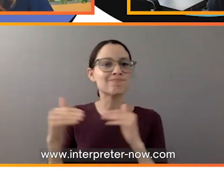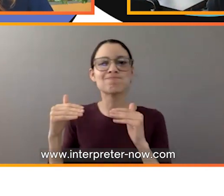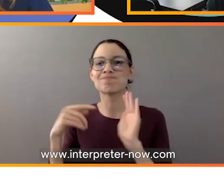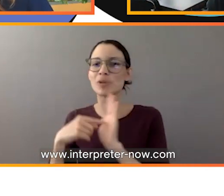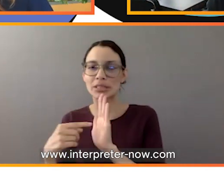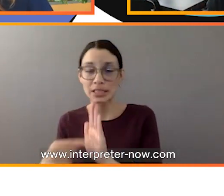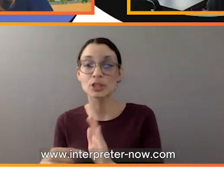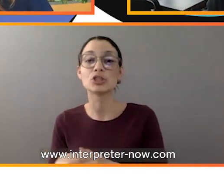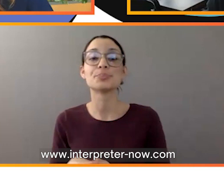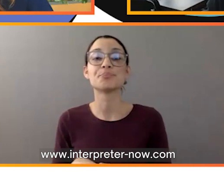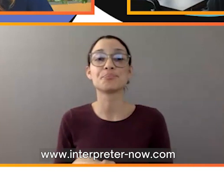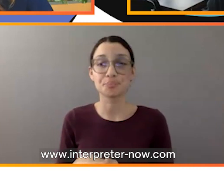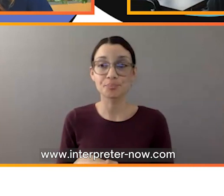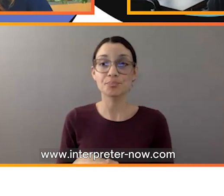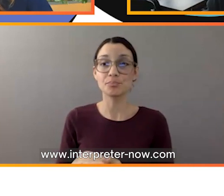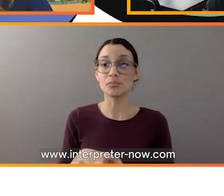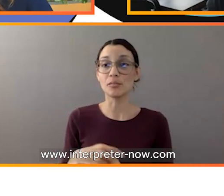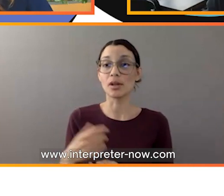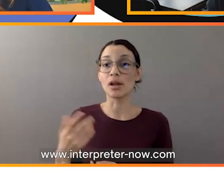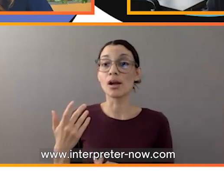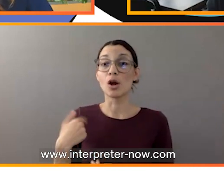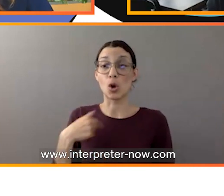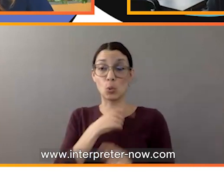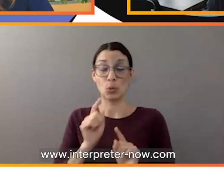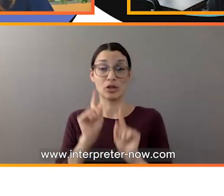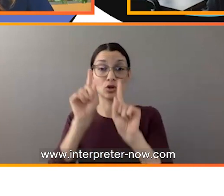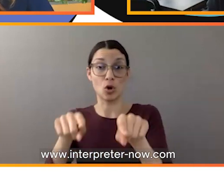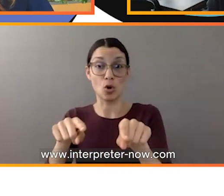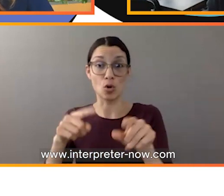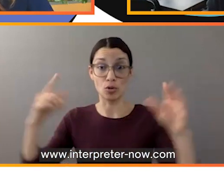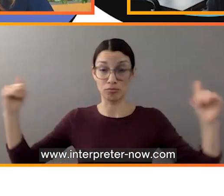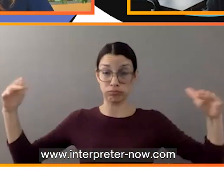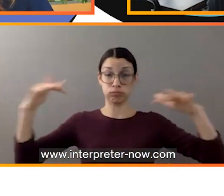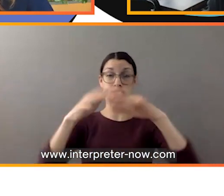and we'd be like, out of a thousand people, maybe five Black people; maybe no Black people,